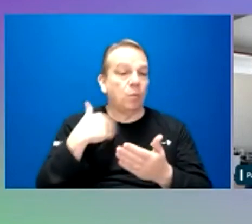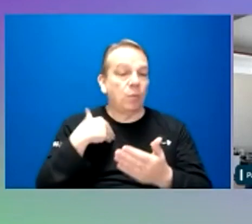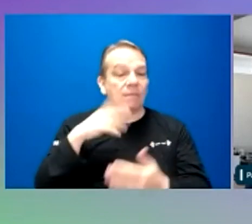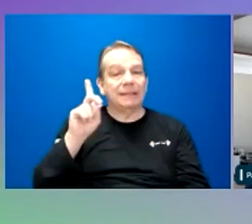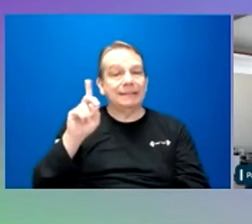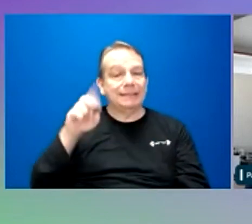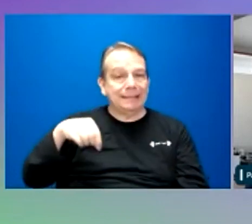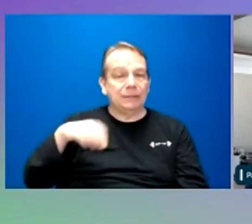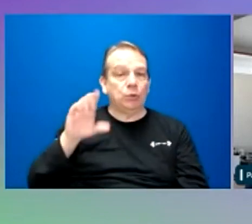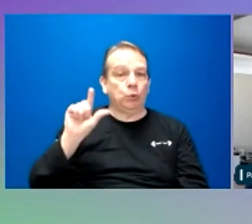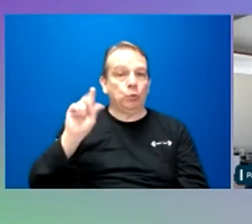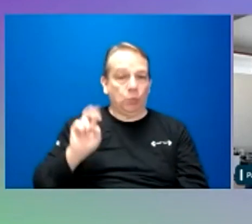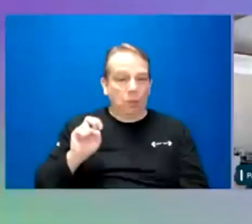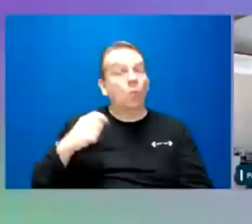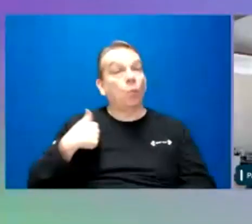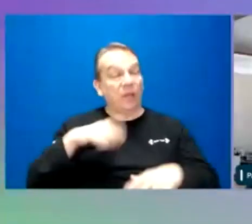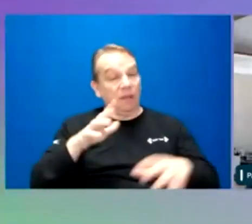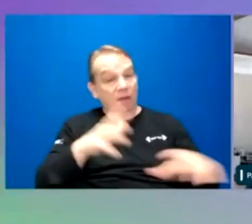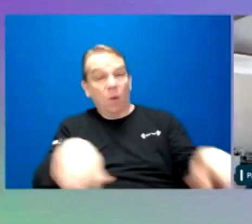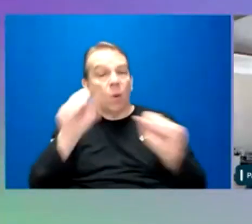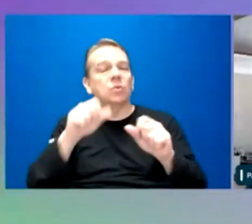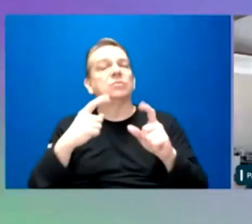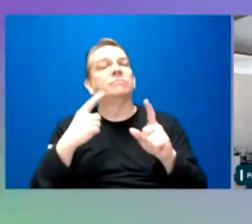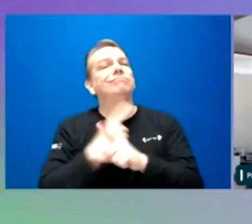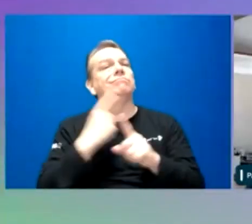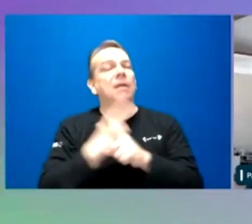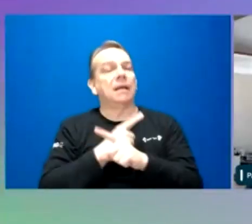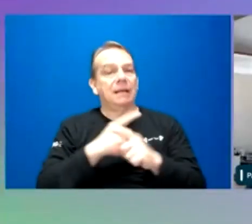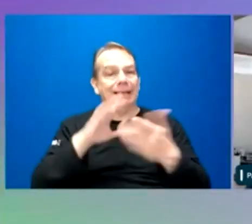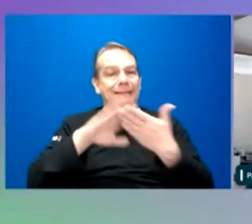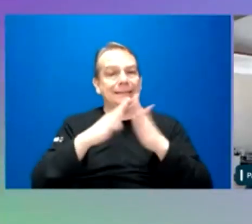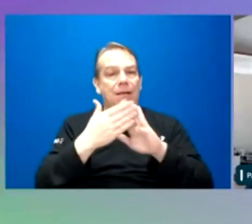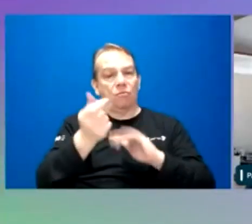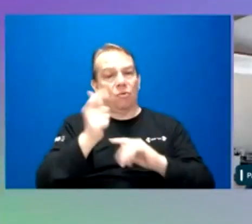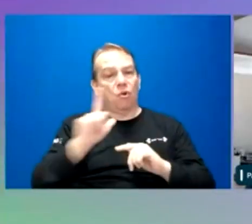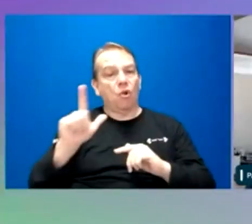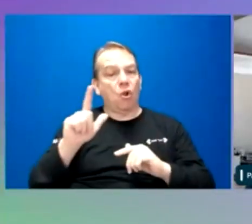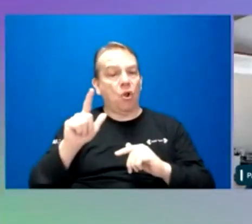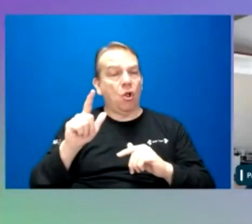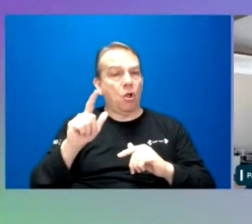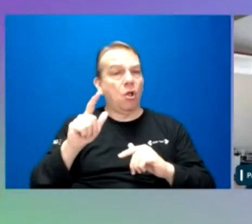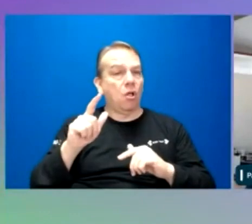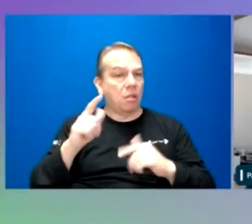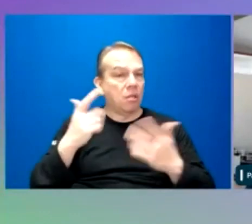that we hold regularly. Patrick, if I remember correctly, it's once a month. So that's another opportunity for you to speak on